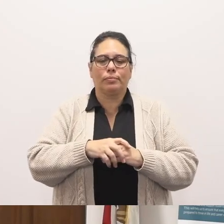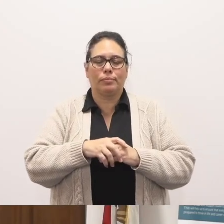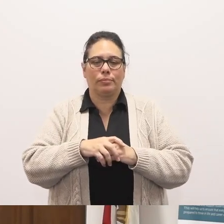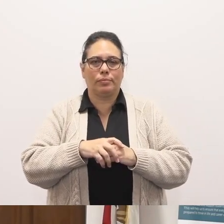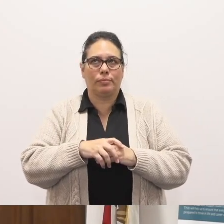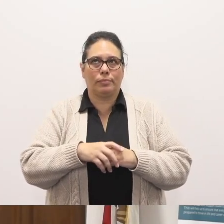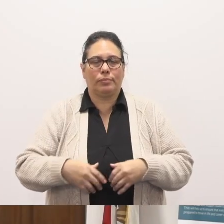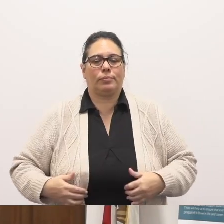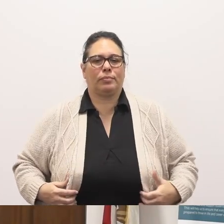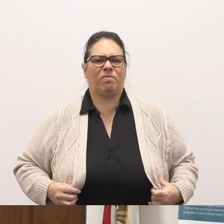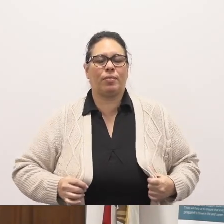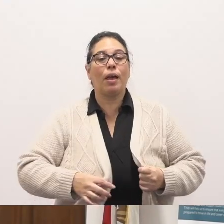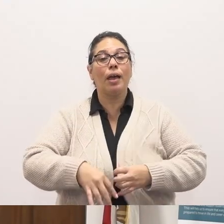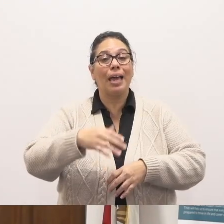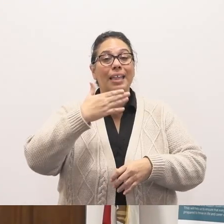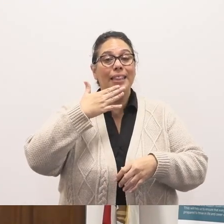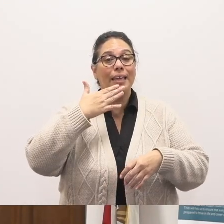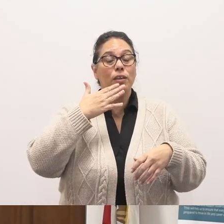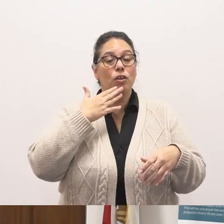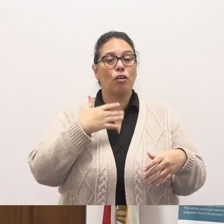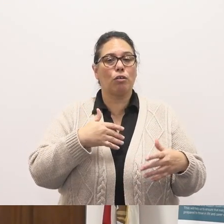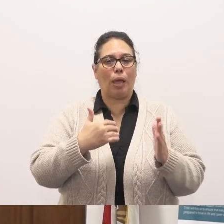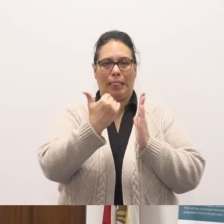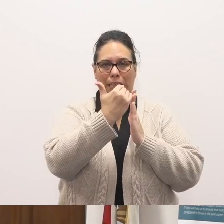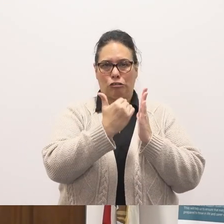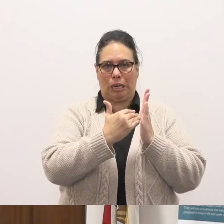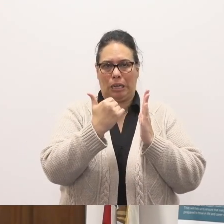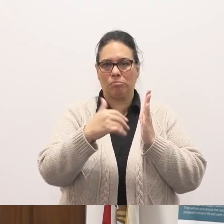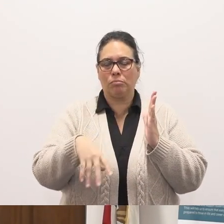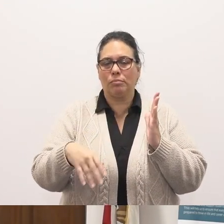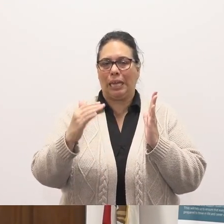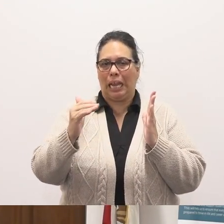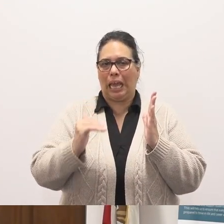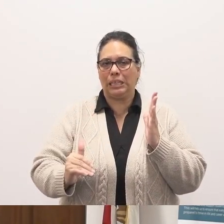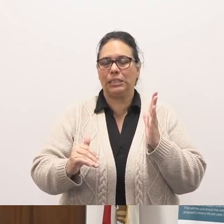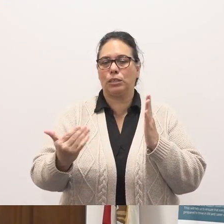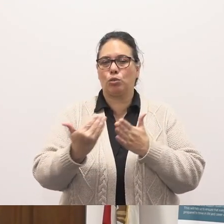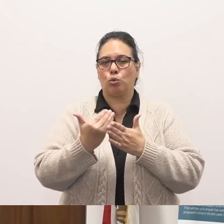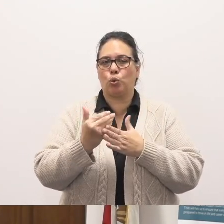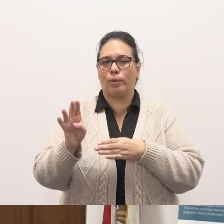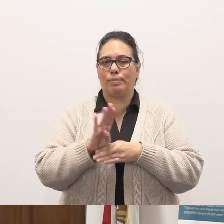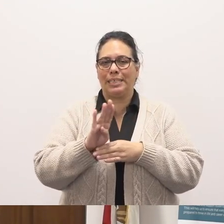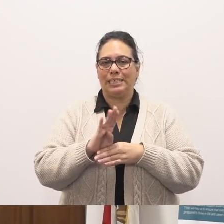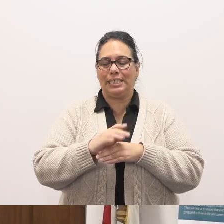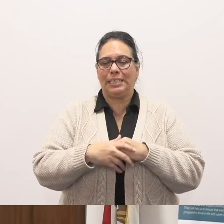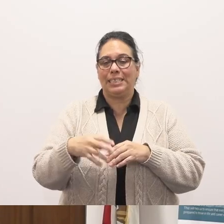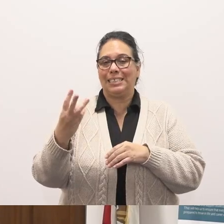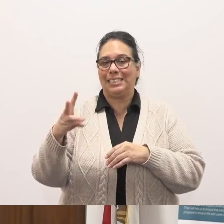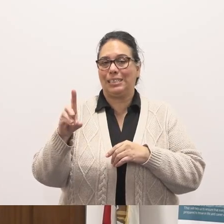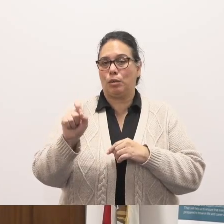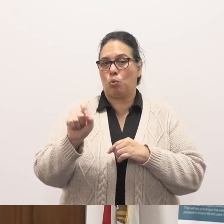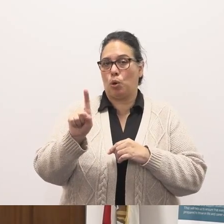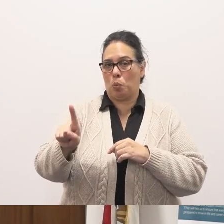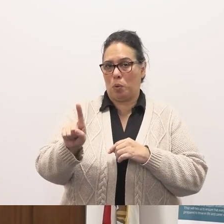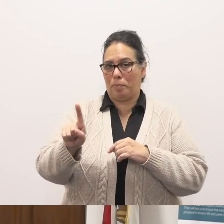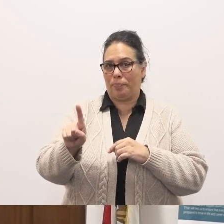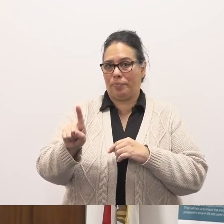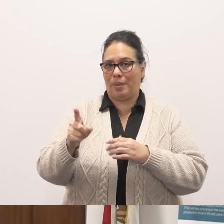Thank you. Next on the agenda... For new business, we have sixteen point one financial